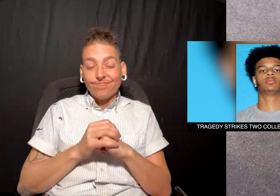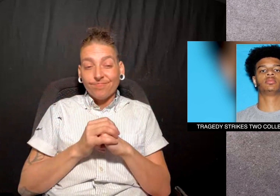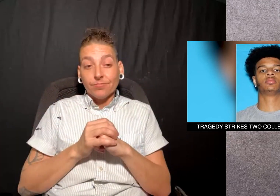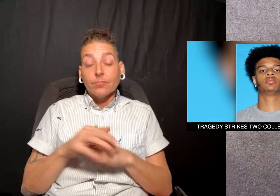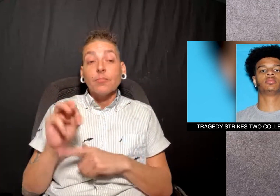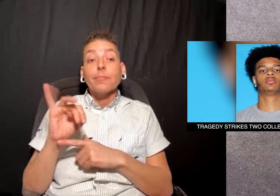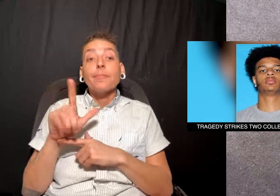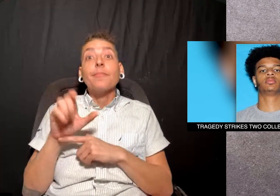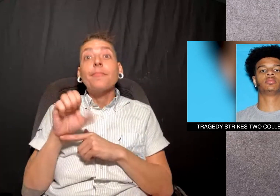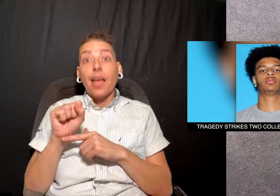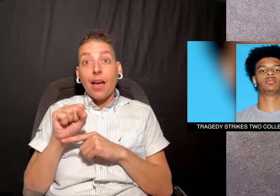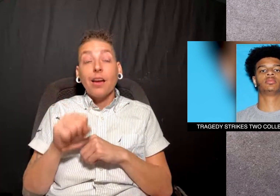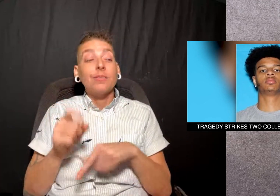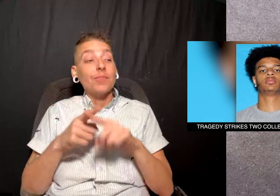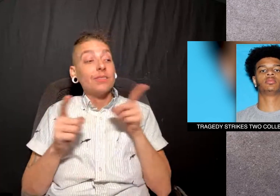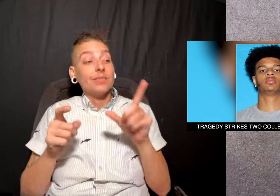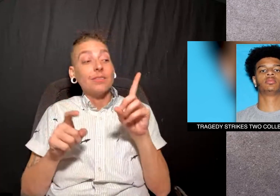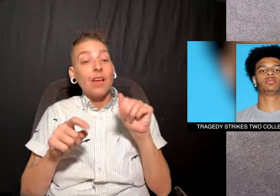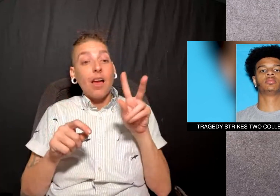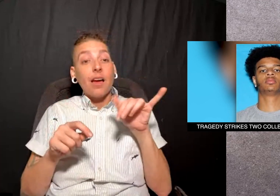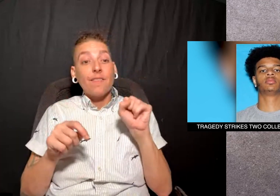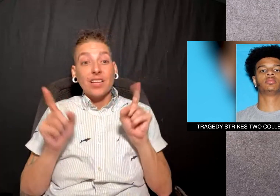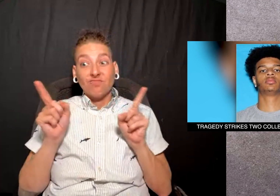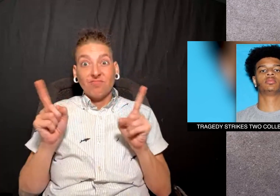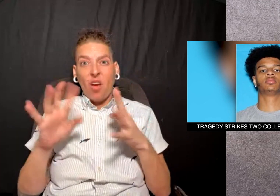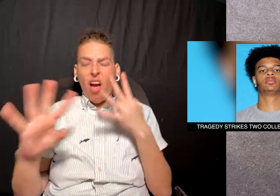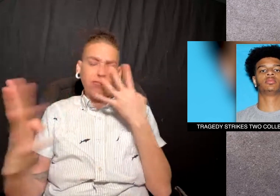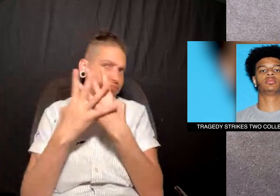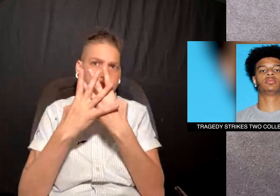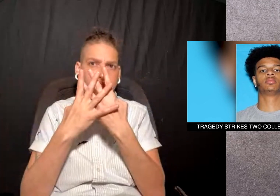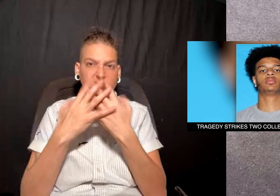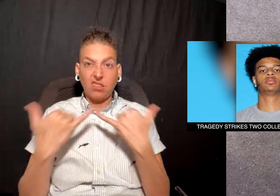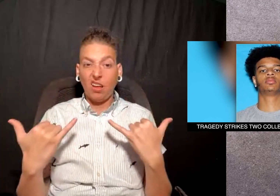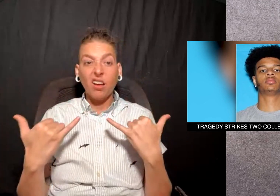miles and the other man Davis are currently jailed without bond